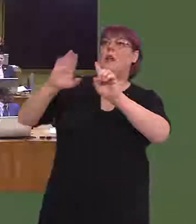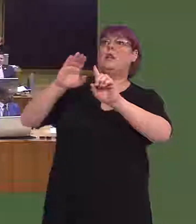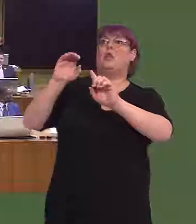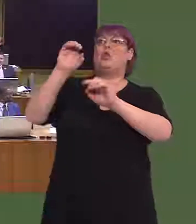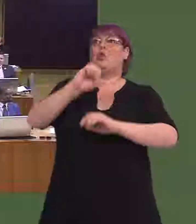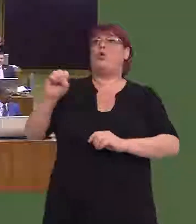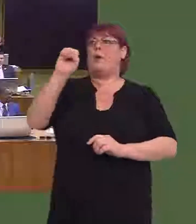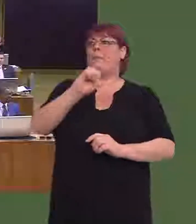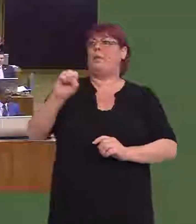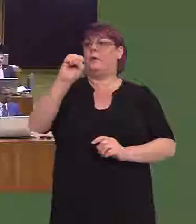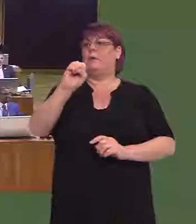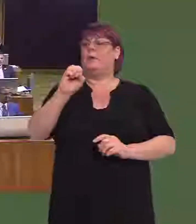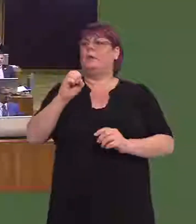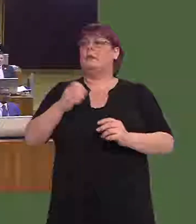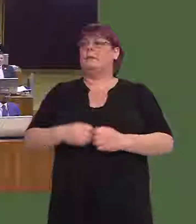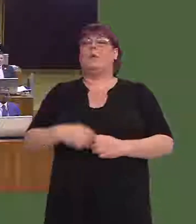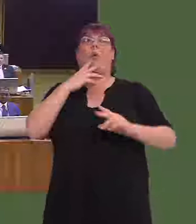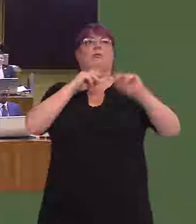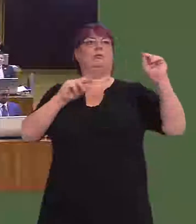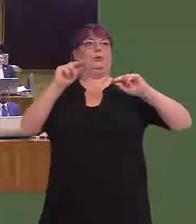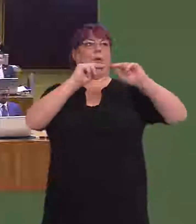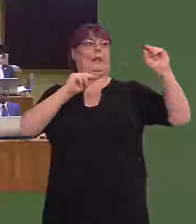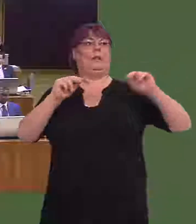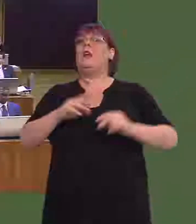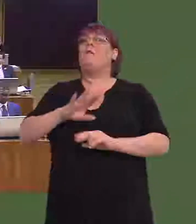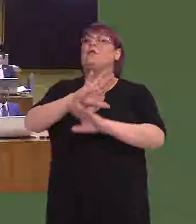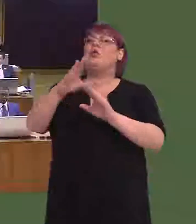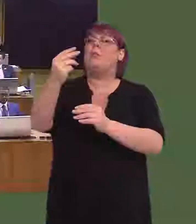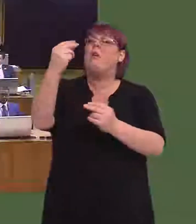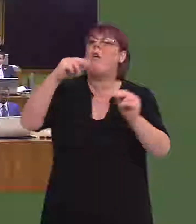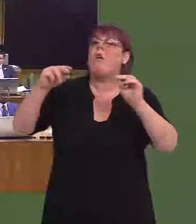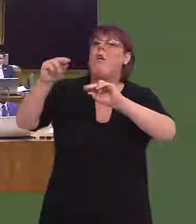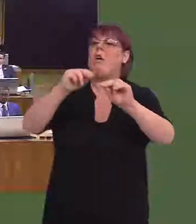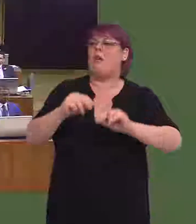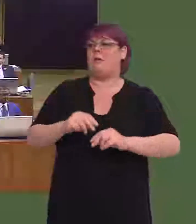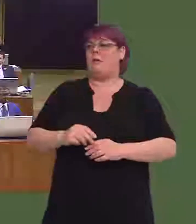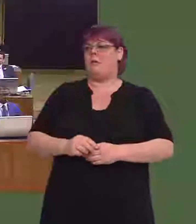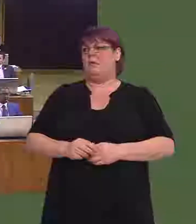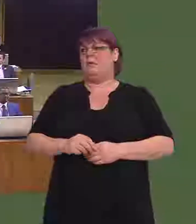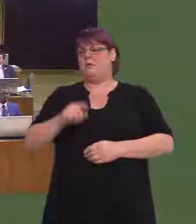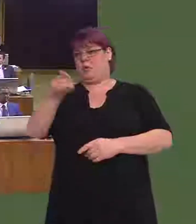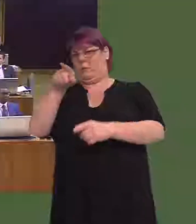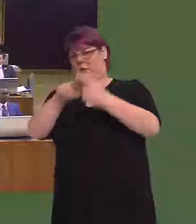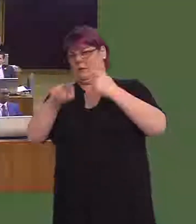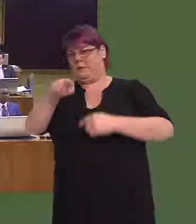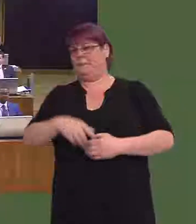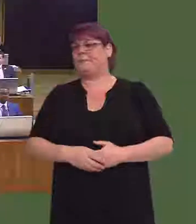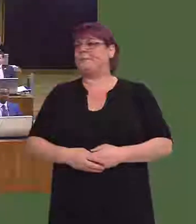If his Members will stop chuntering, and the chunterer-in-chief in particular over there, then perhaps I can get to my question.